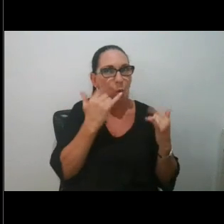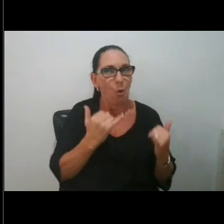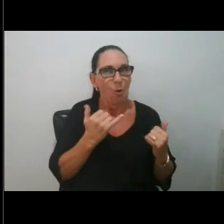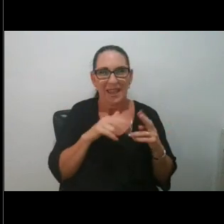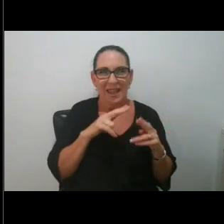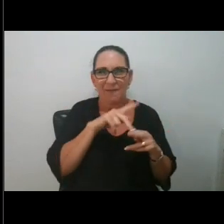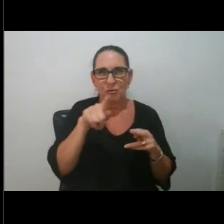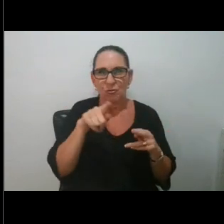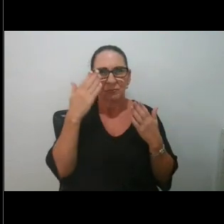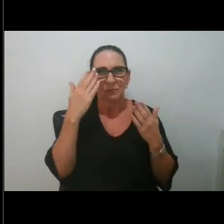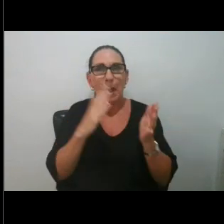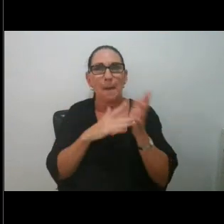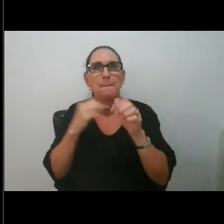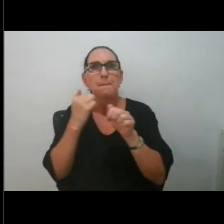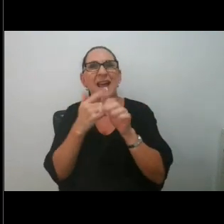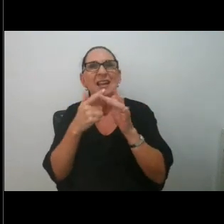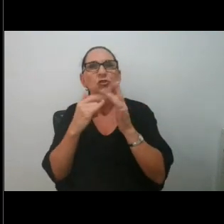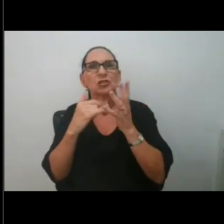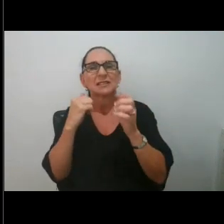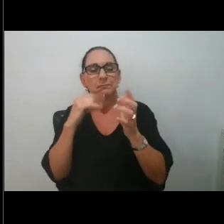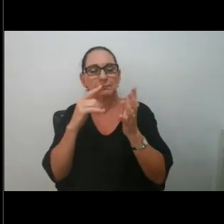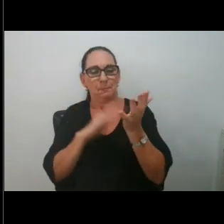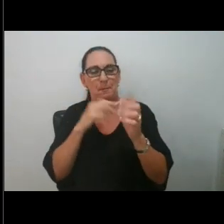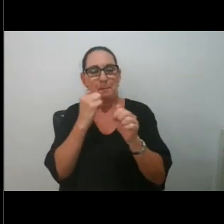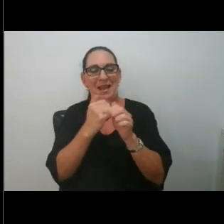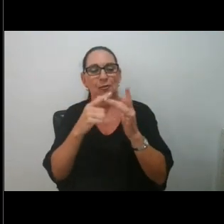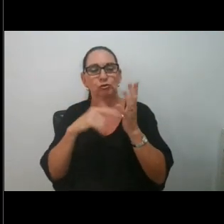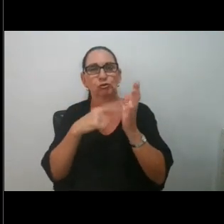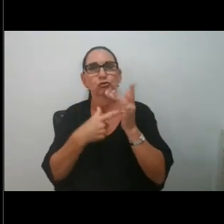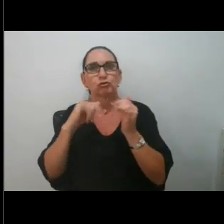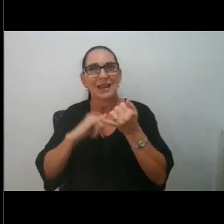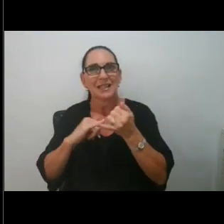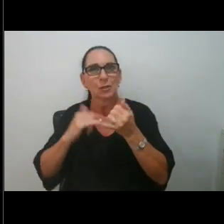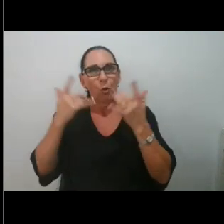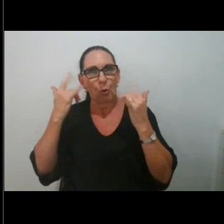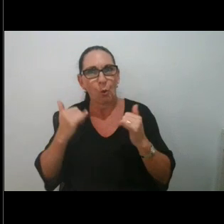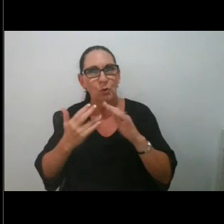Magistrates Court um for adults um Magistrates Court then the District Court and the Supreme